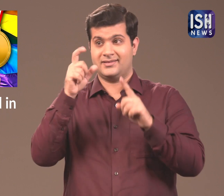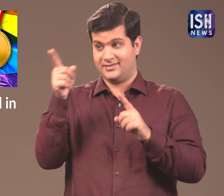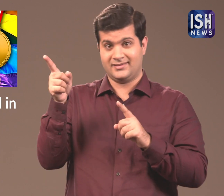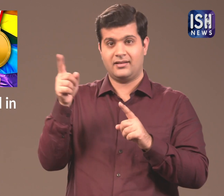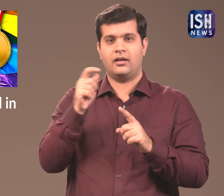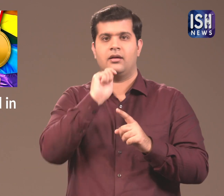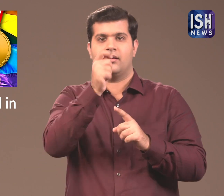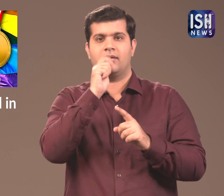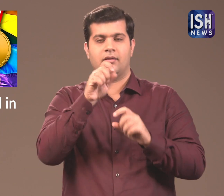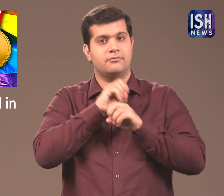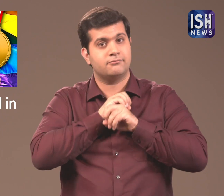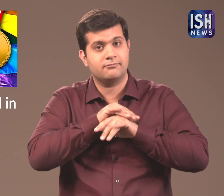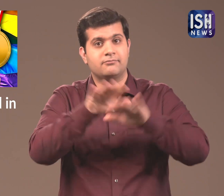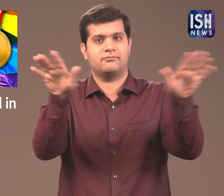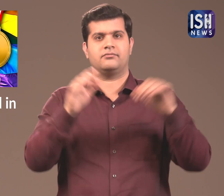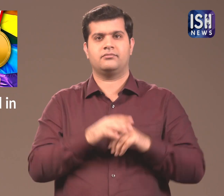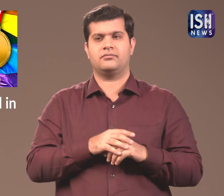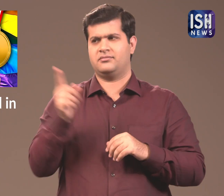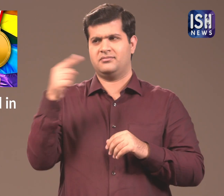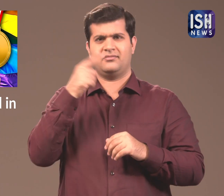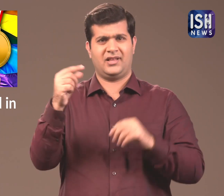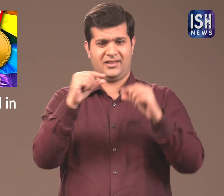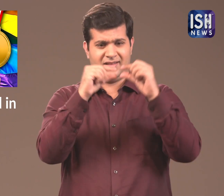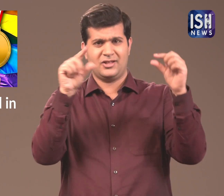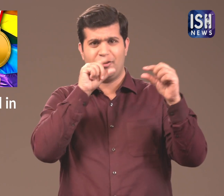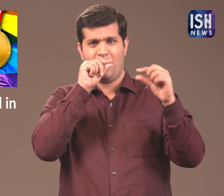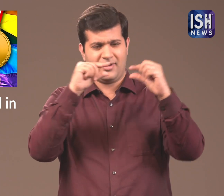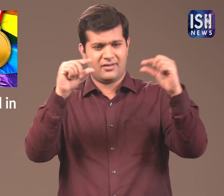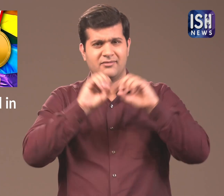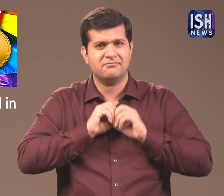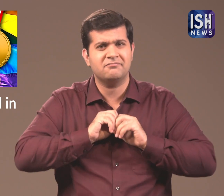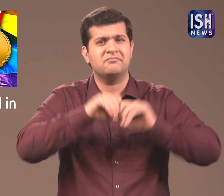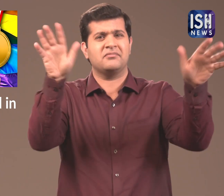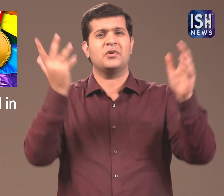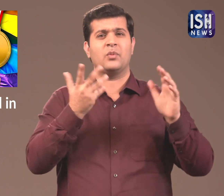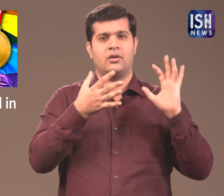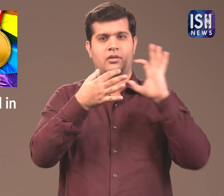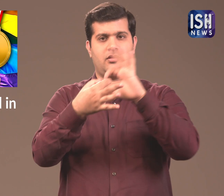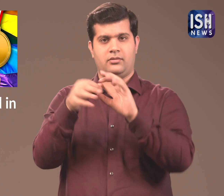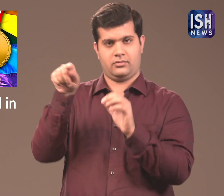Later while speaking to the media Dutee Chand said that the Tweet was for